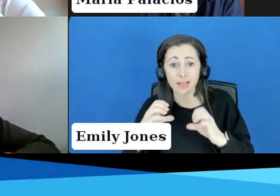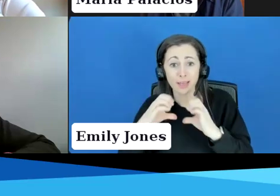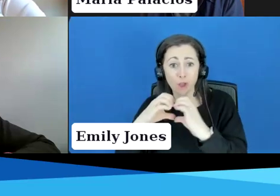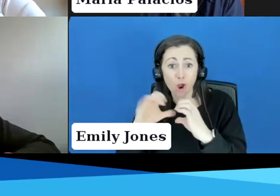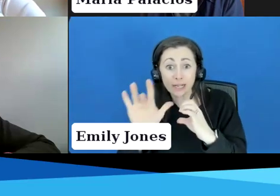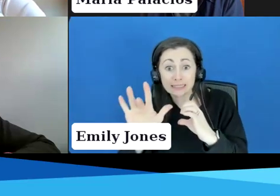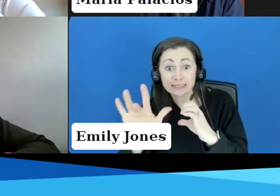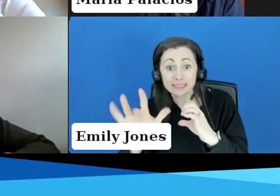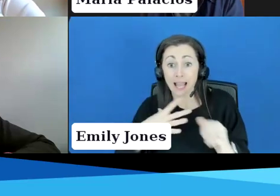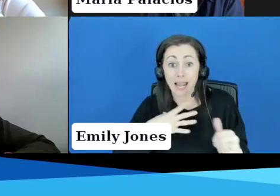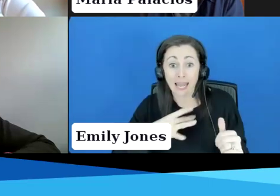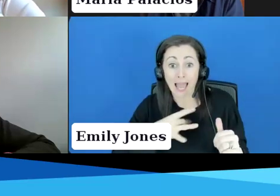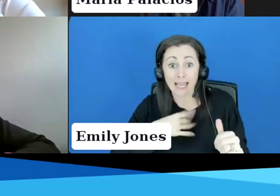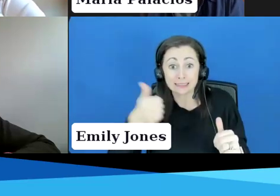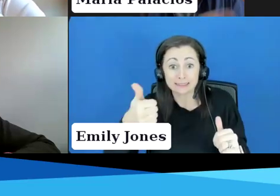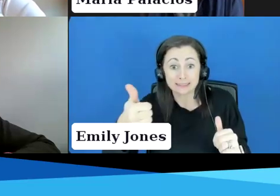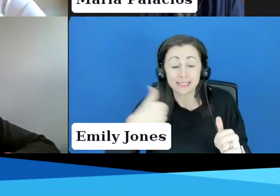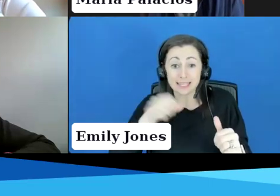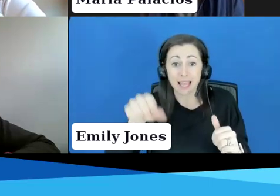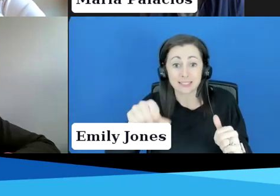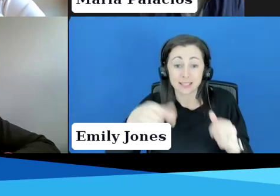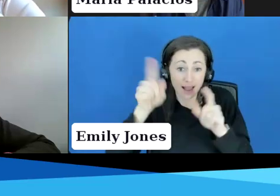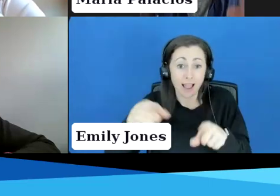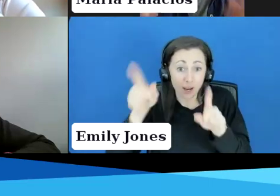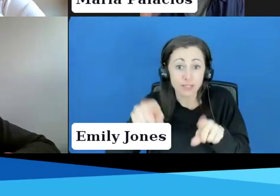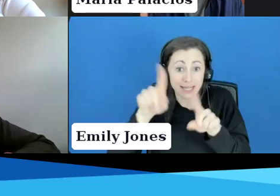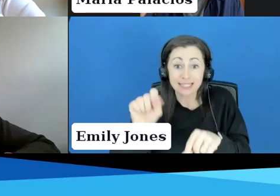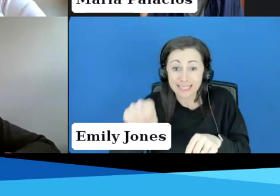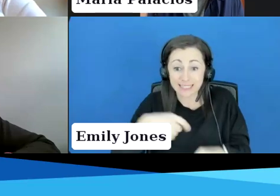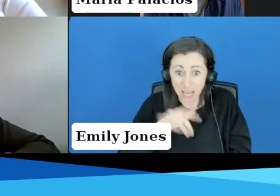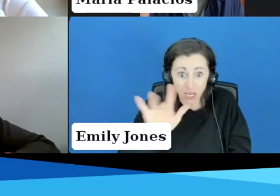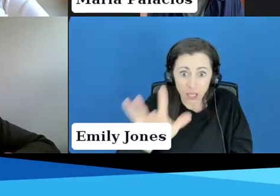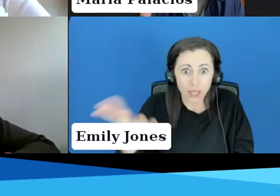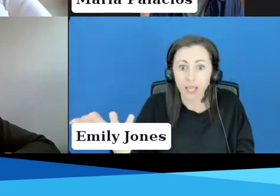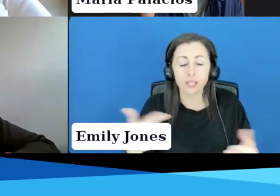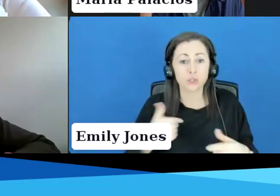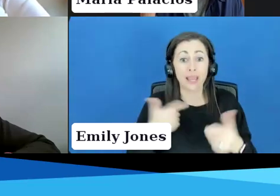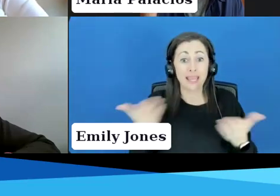“Yes, I love, I love, I love, I agree, I agree.” I didn't have that, so I was like jumping here, snapping my fingers as I kept hearing